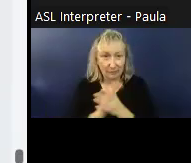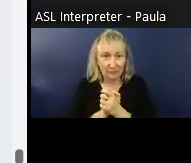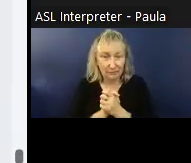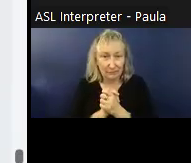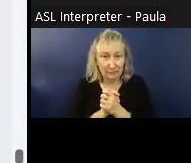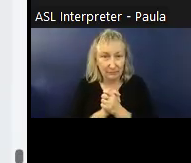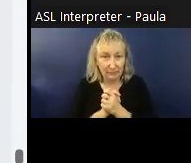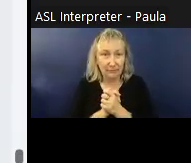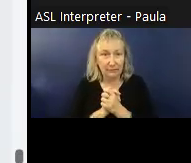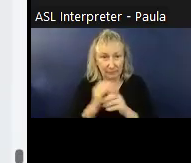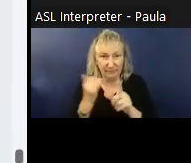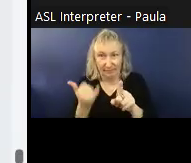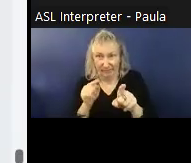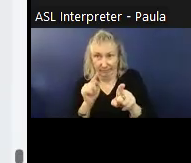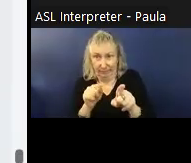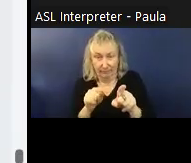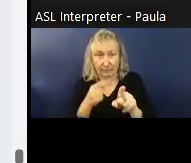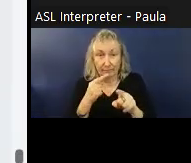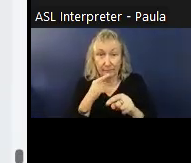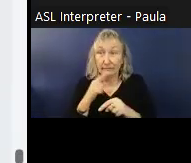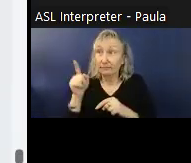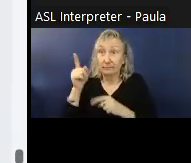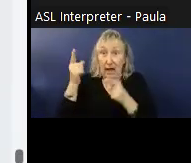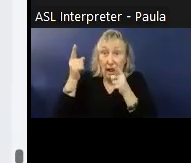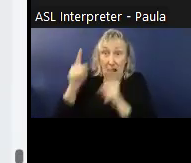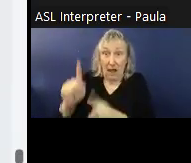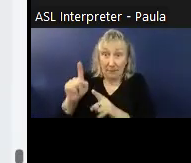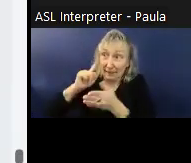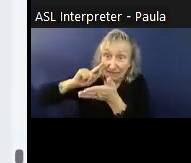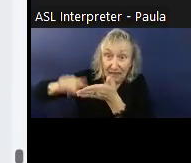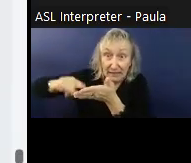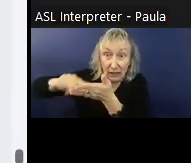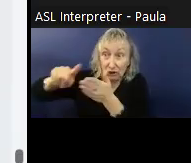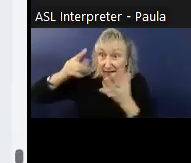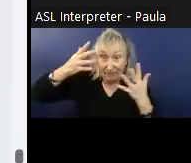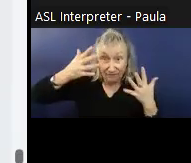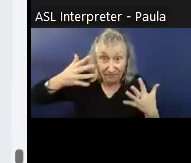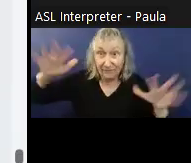So when a community APS investigation has been through all final review processes